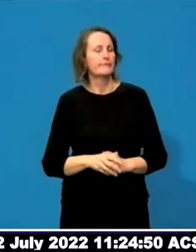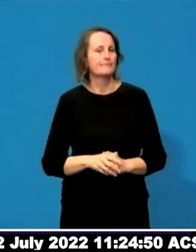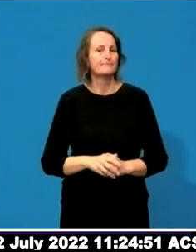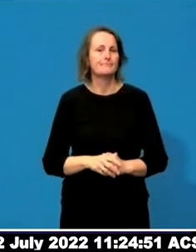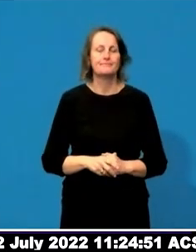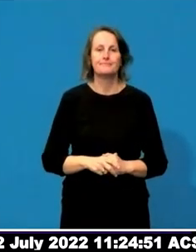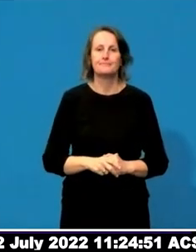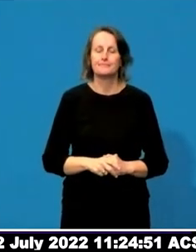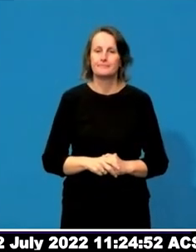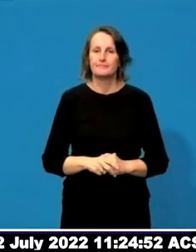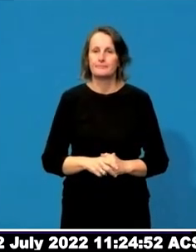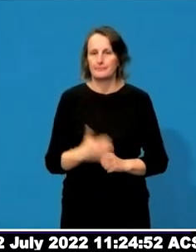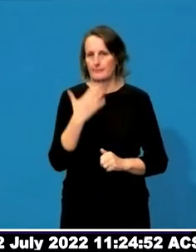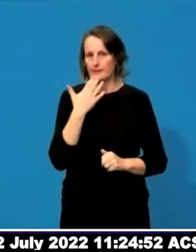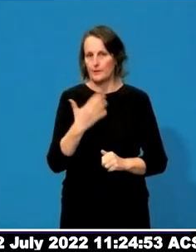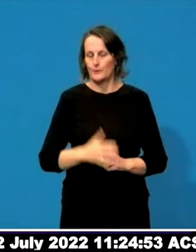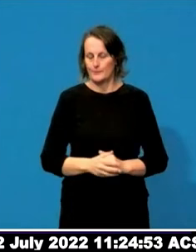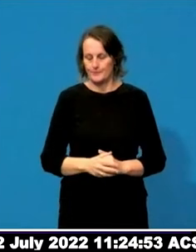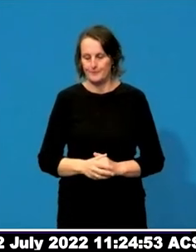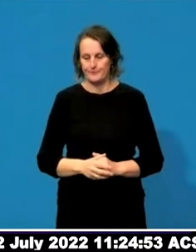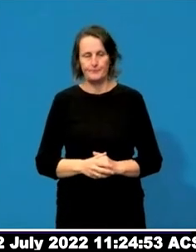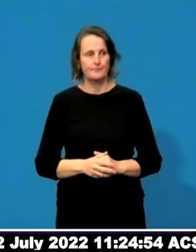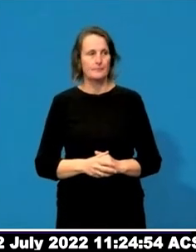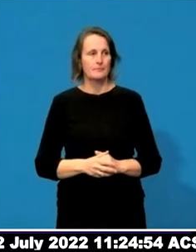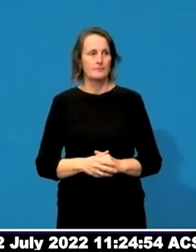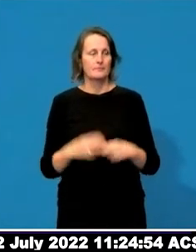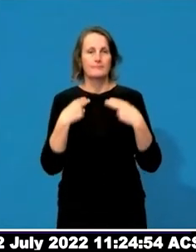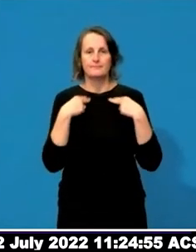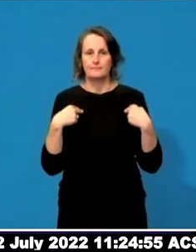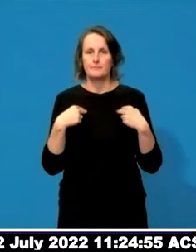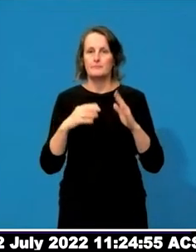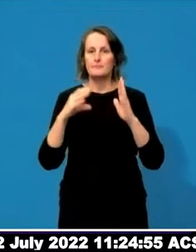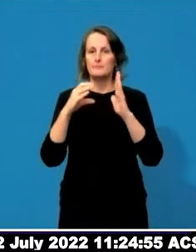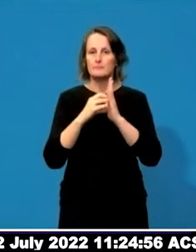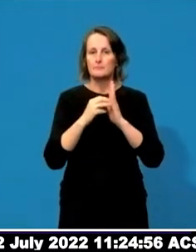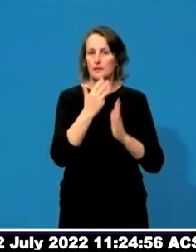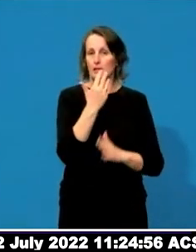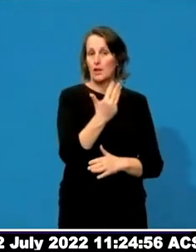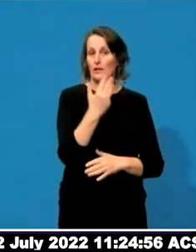COMMISSIONER McEWIN: Thank you. Ms Walker, I think in paragraph 94 of your statement